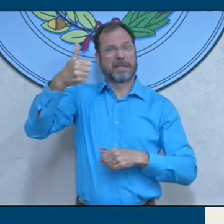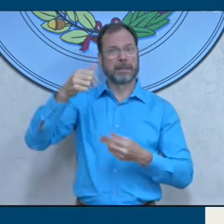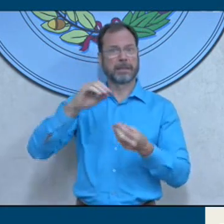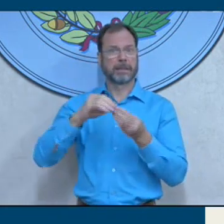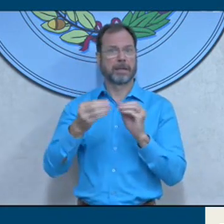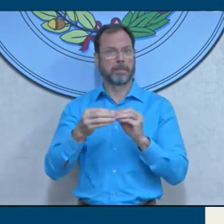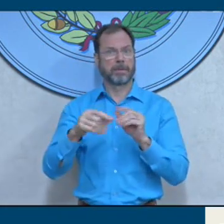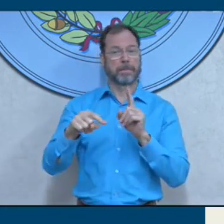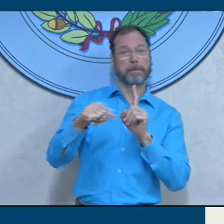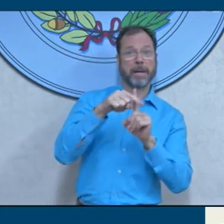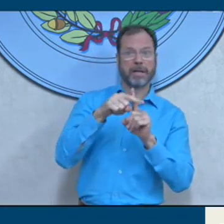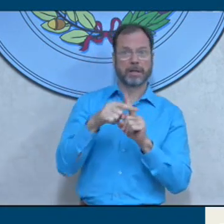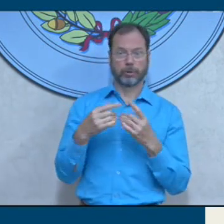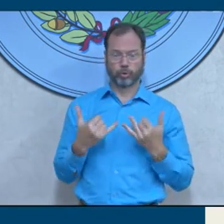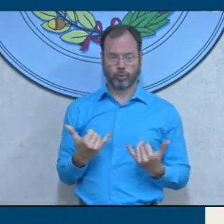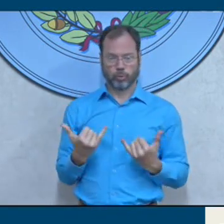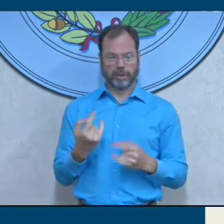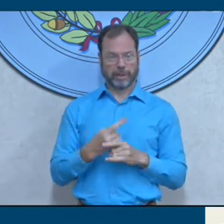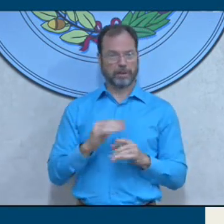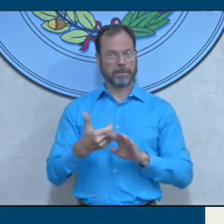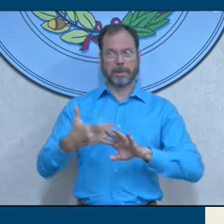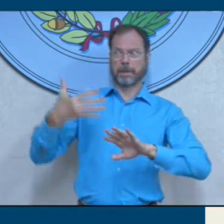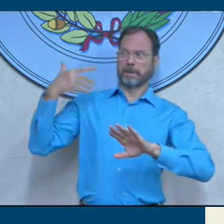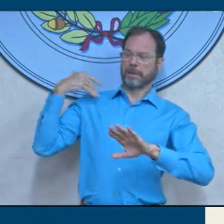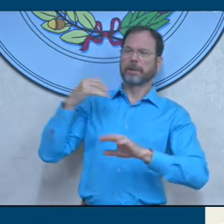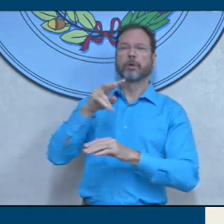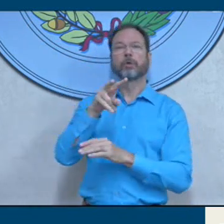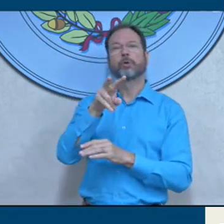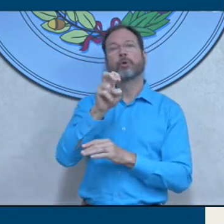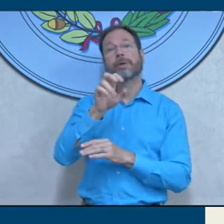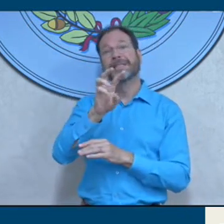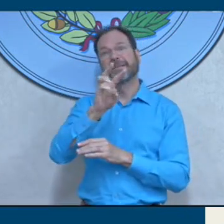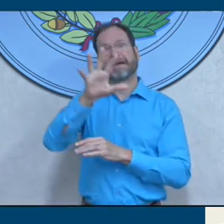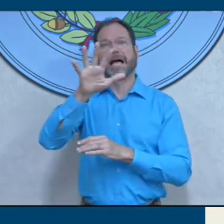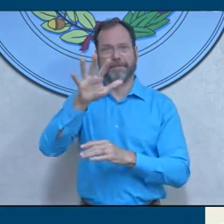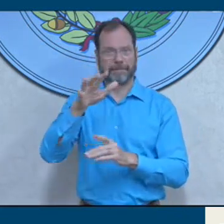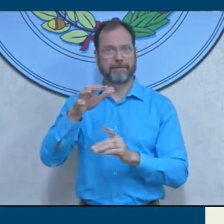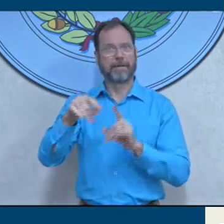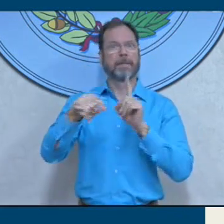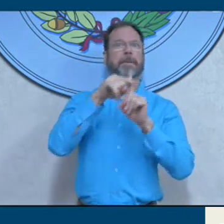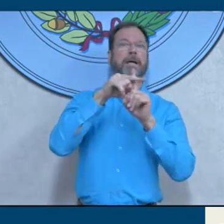COUNTIES. HAYS COUNTY. HAYS COUNTY. AS FAR AS I CAN HAD HIS HIGHEST NUMBER OF PEOPLE